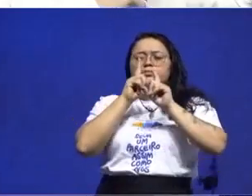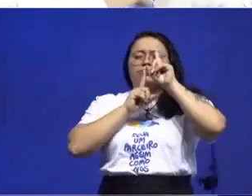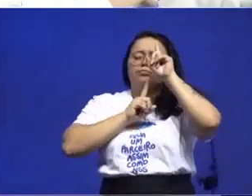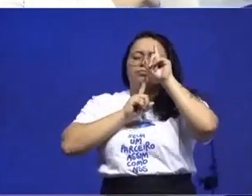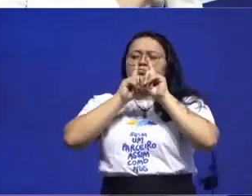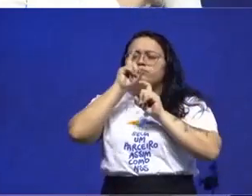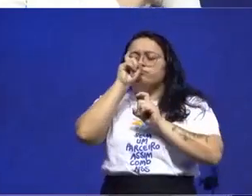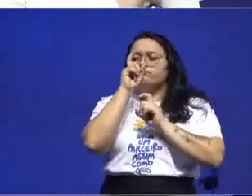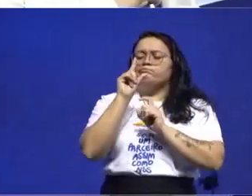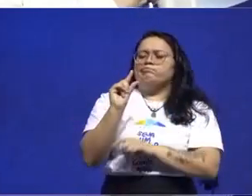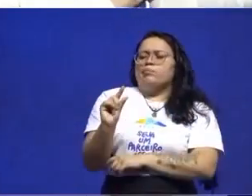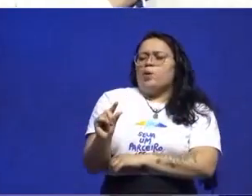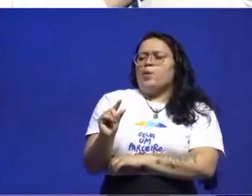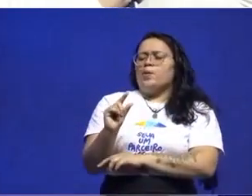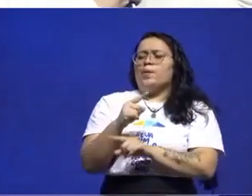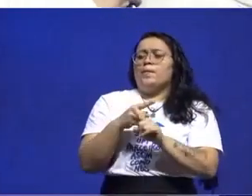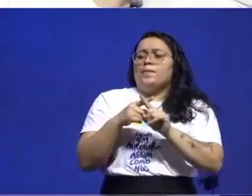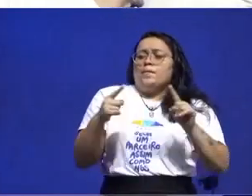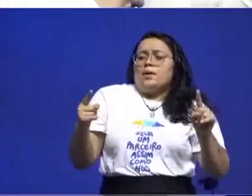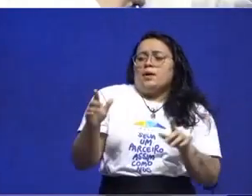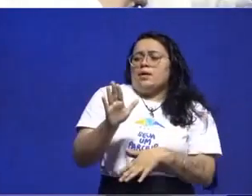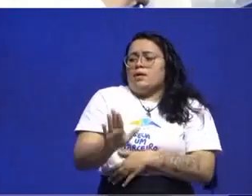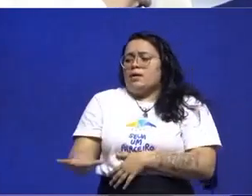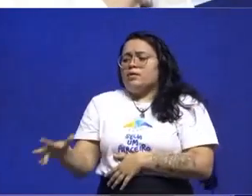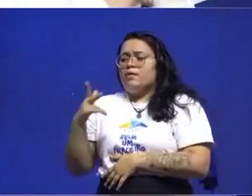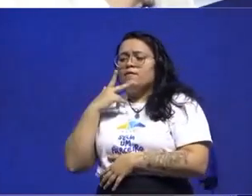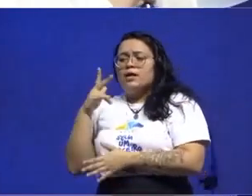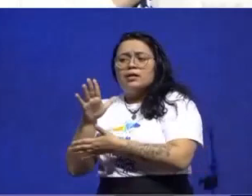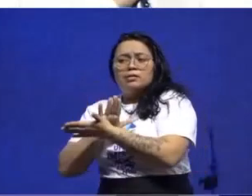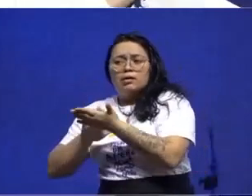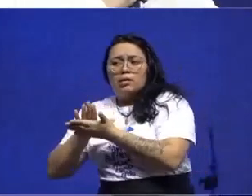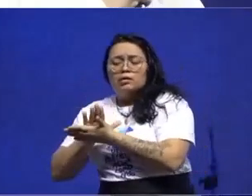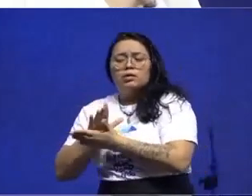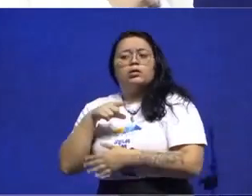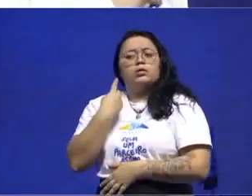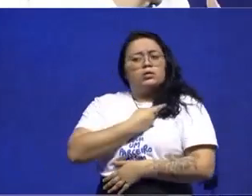there are children who still don't speak but we can already understand what they said because they